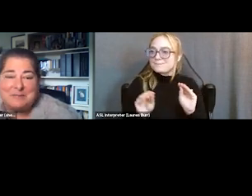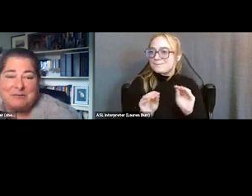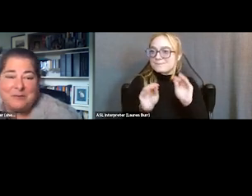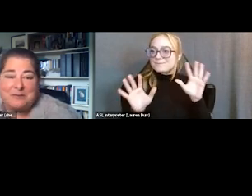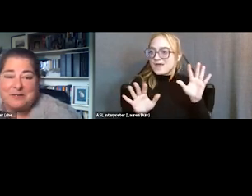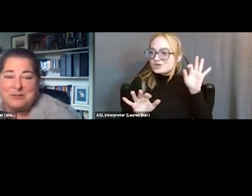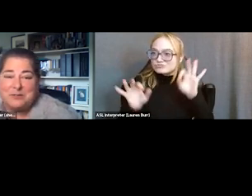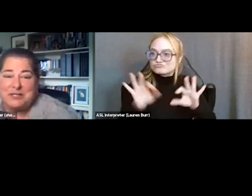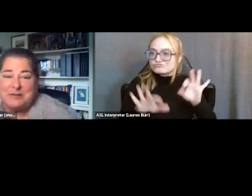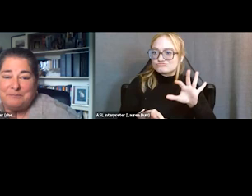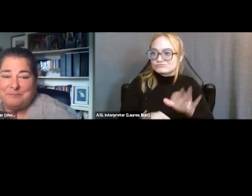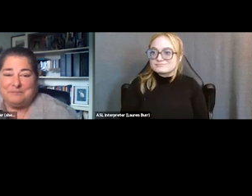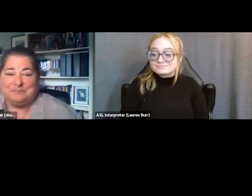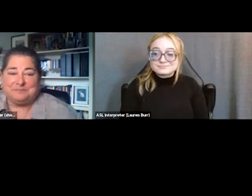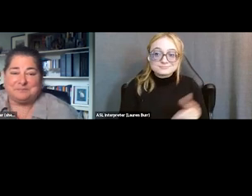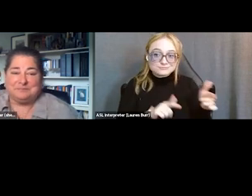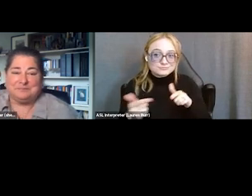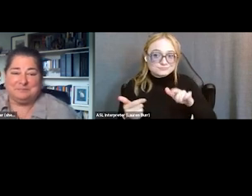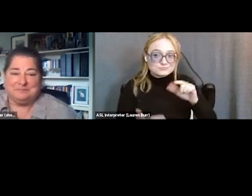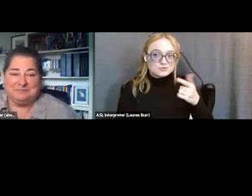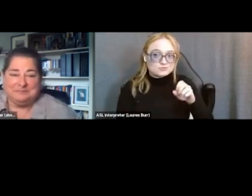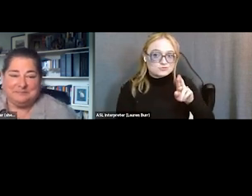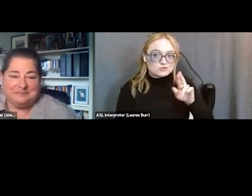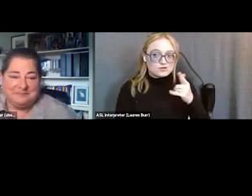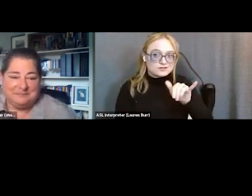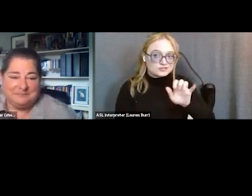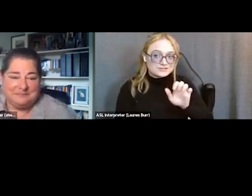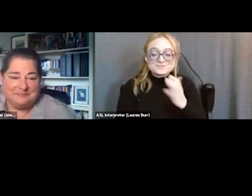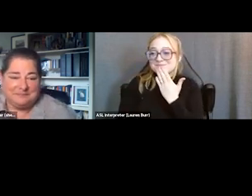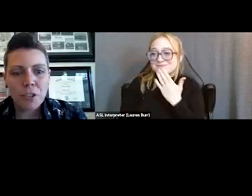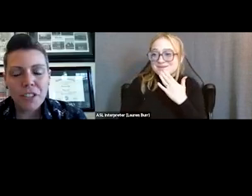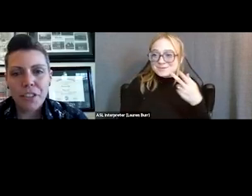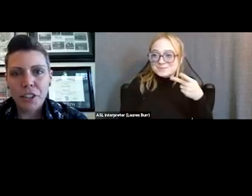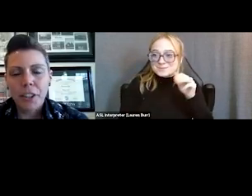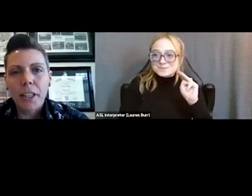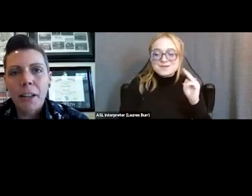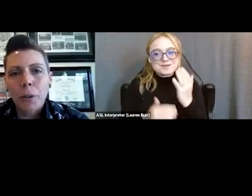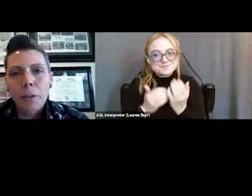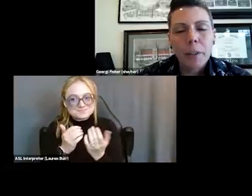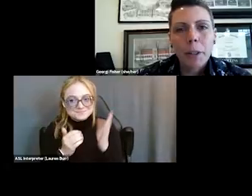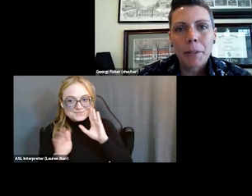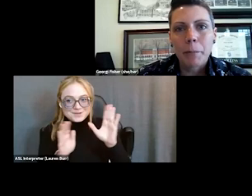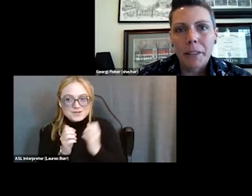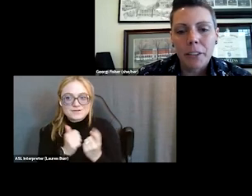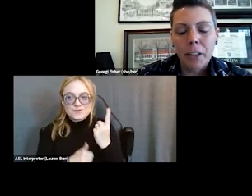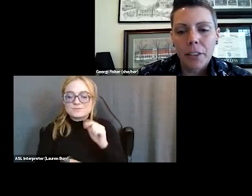So I'm gonna throw it over to Georgi. Thanks, Pam. Hey everybody, I'm Georgi Fisher. I work with the Department of Behavioral Health